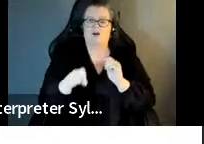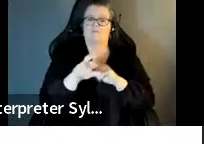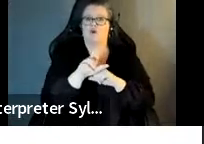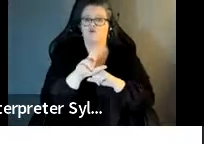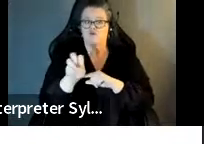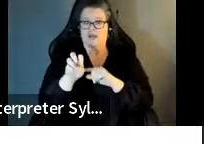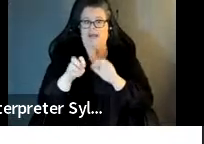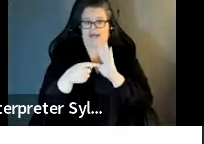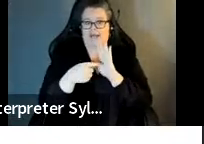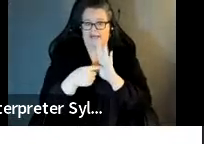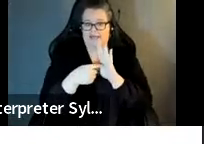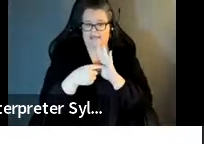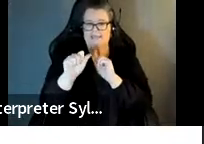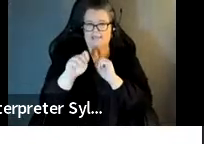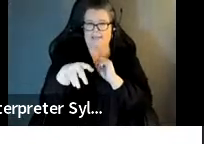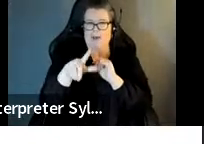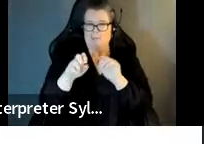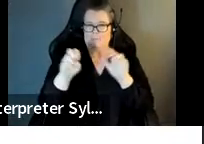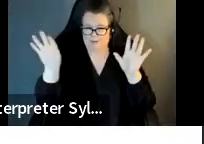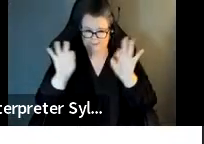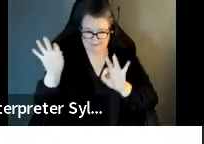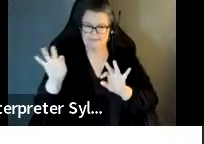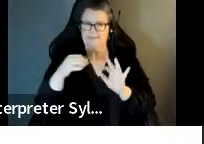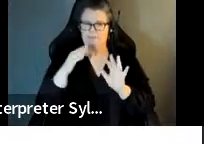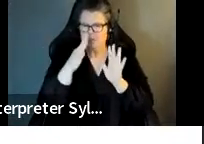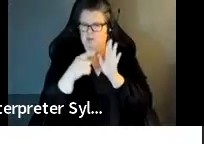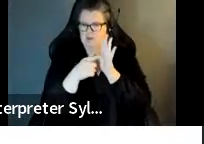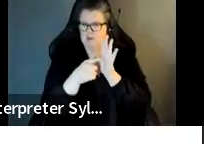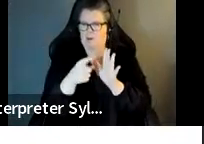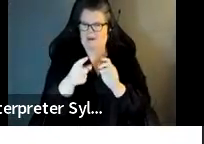I'll give you a quick overview of what we -- of how we accomplished this.